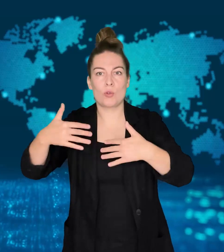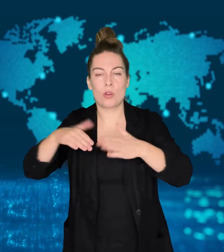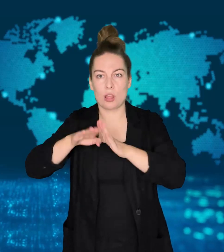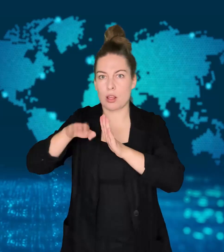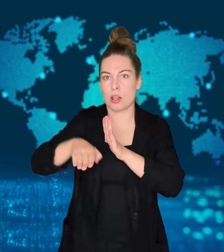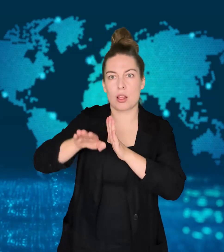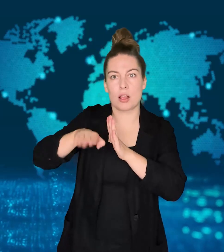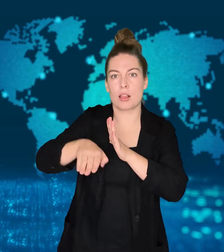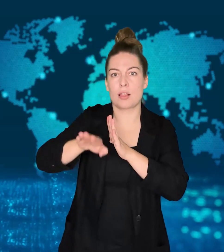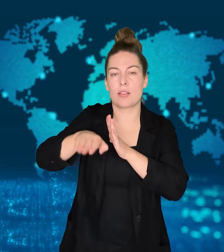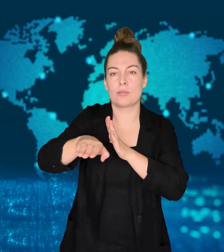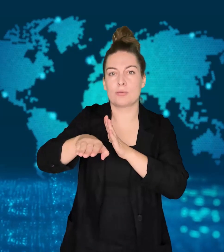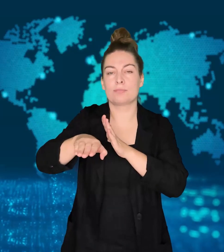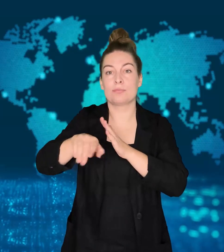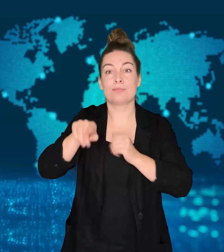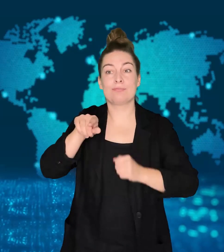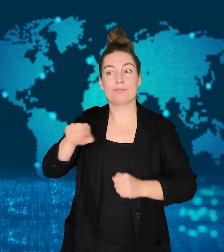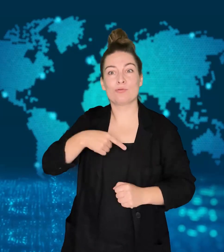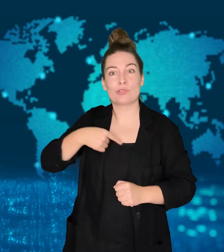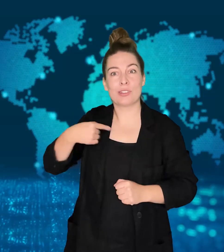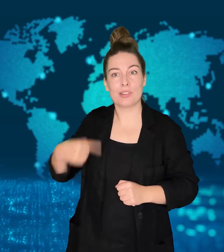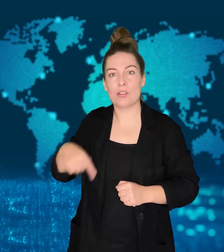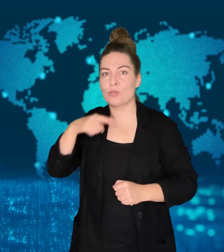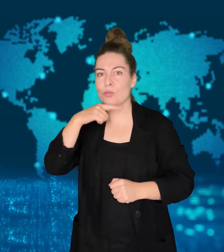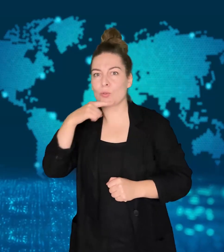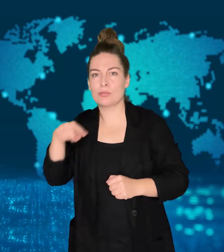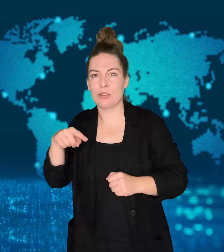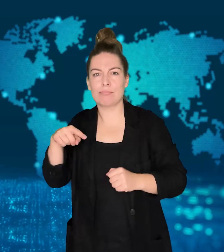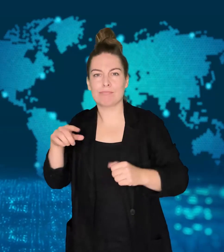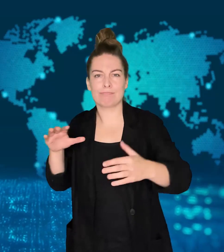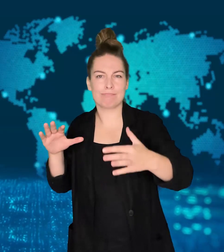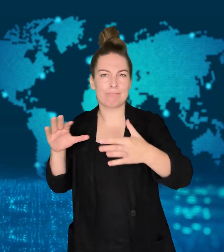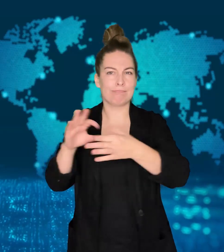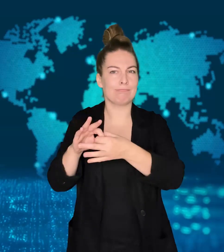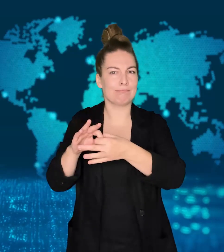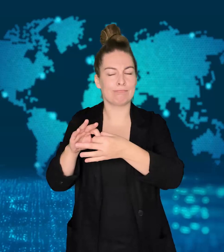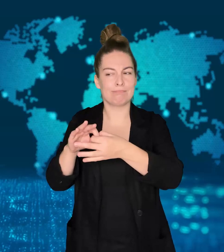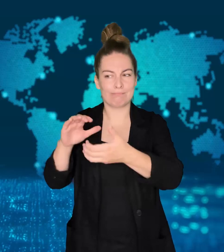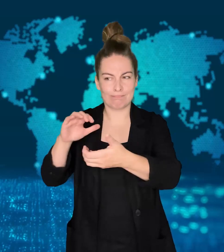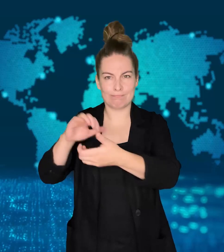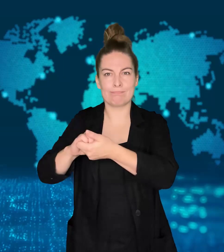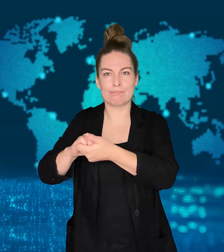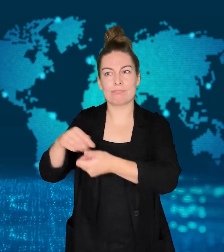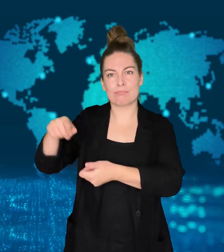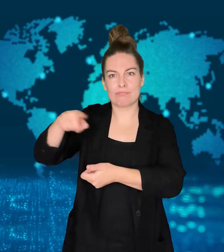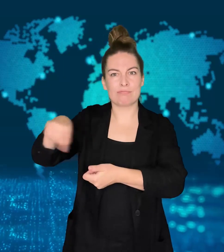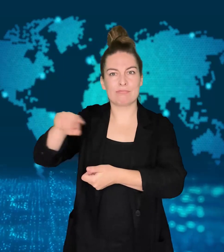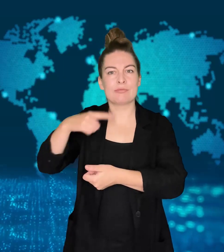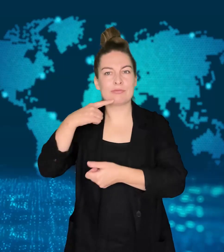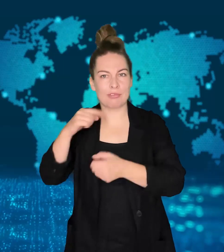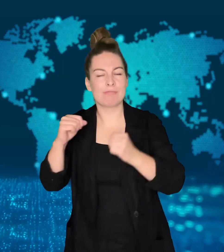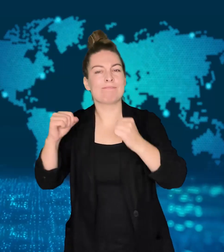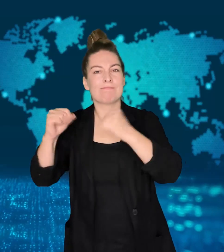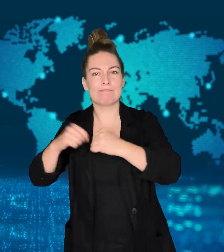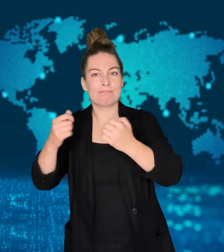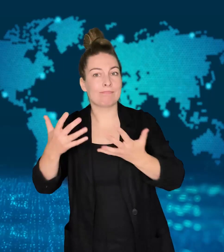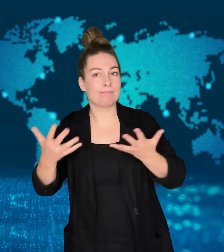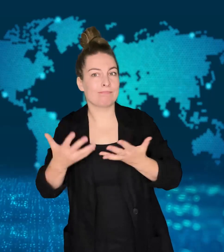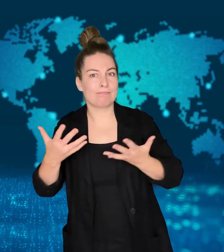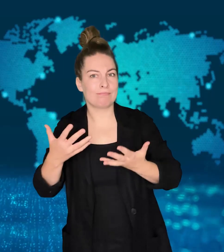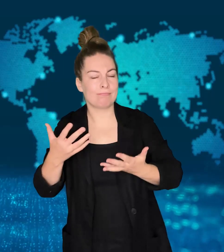The two countries are calling for a ceasefire, in an effort to